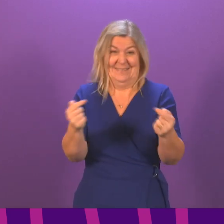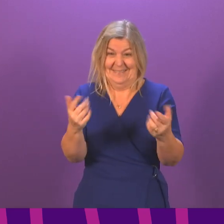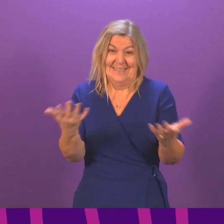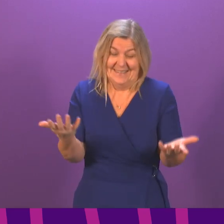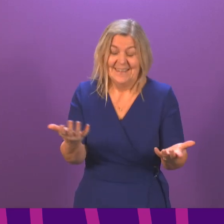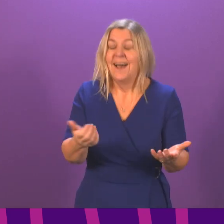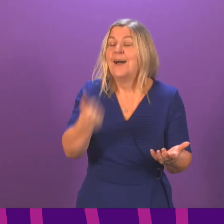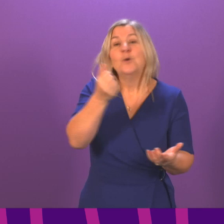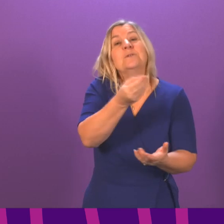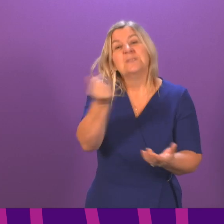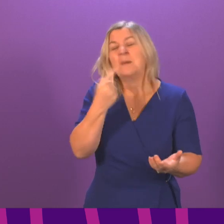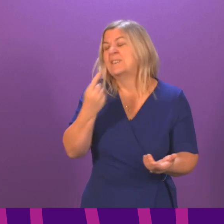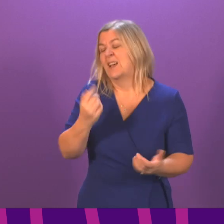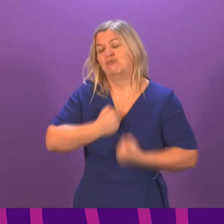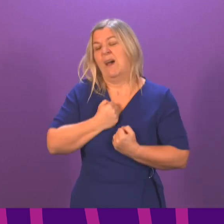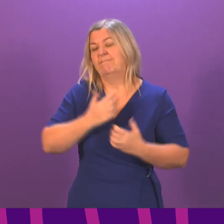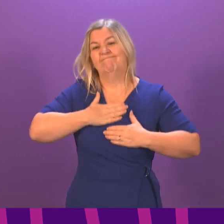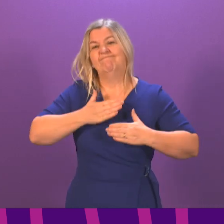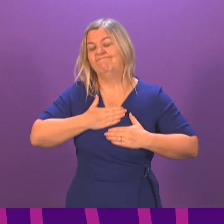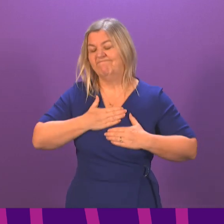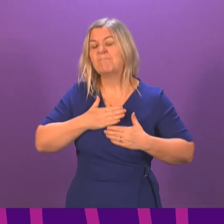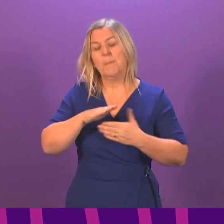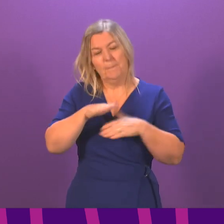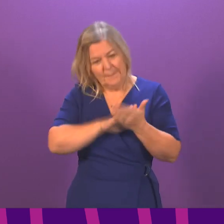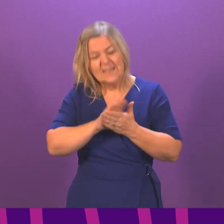to the view that the right thing for them at Christmas is to spend time indoors with